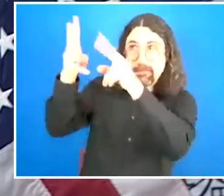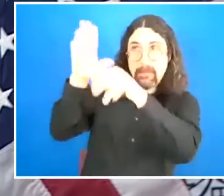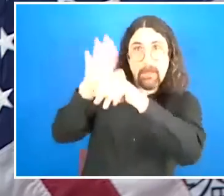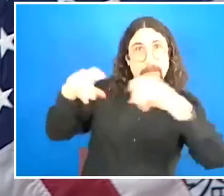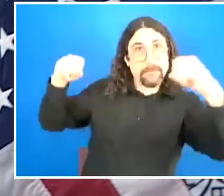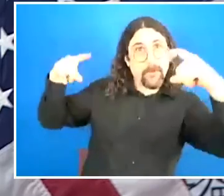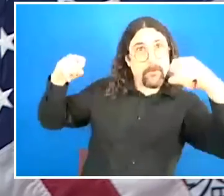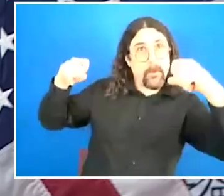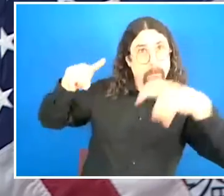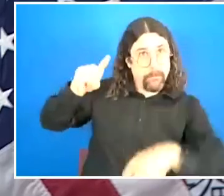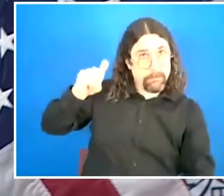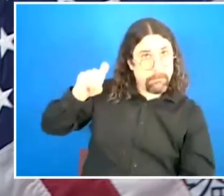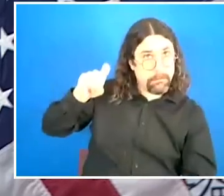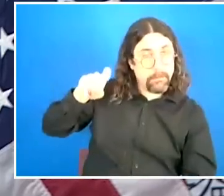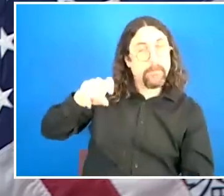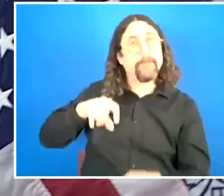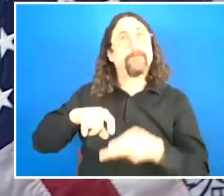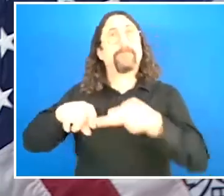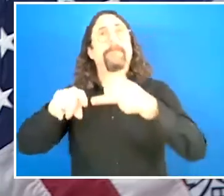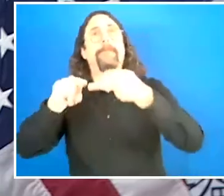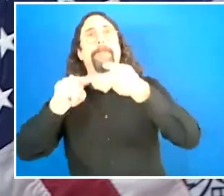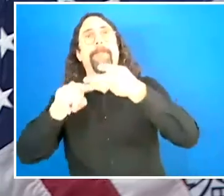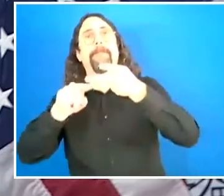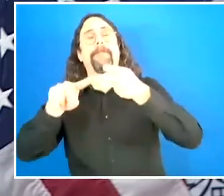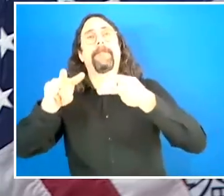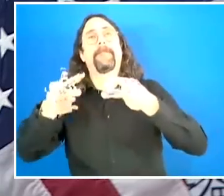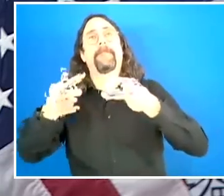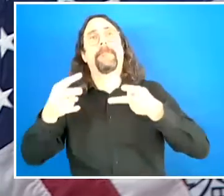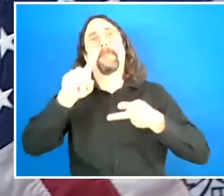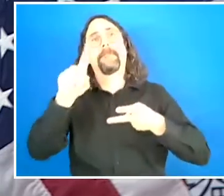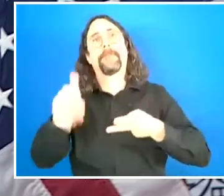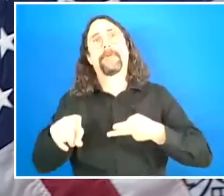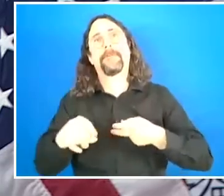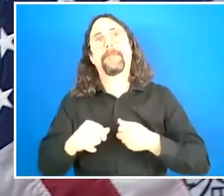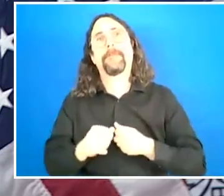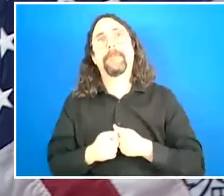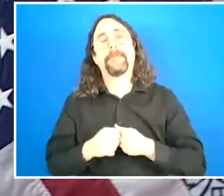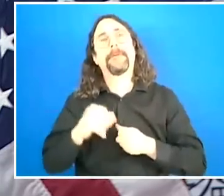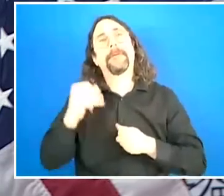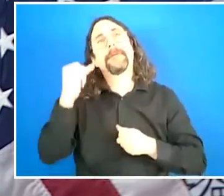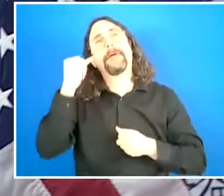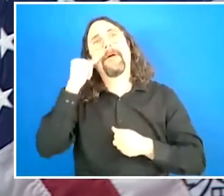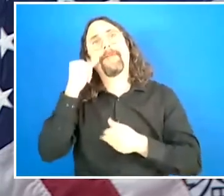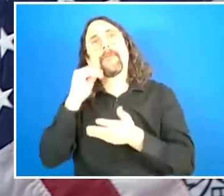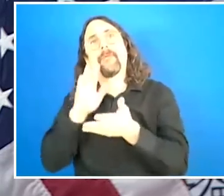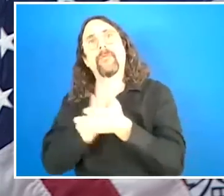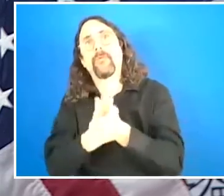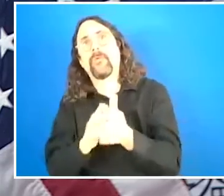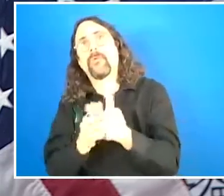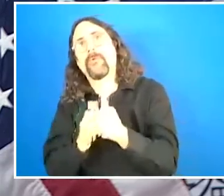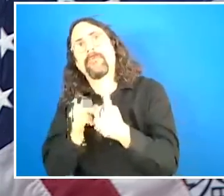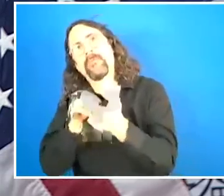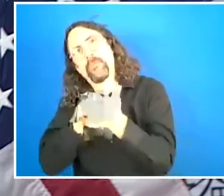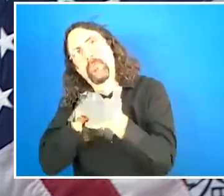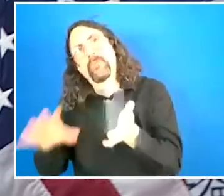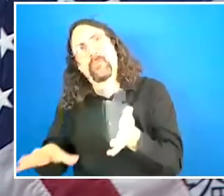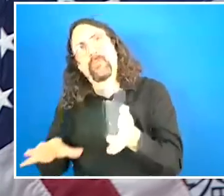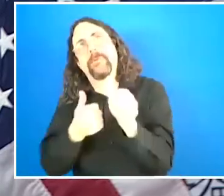MAYBE MISSED A LOT OF REMOTE